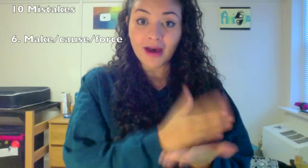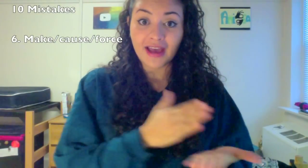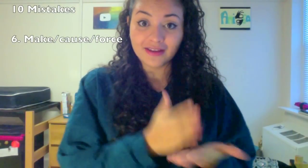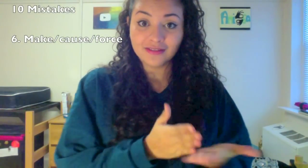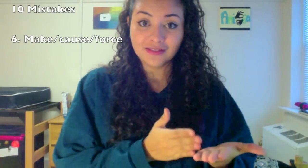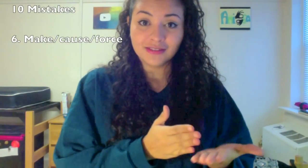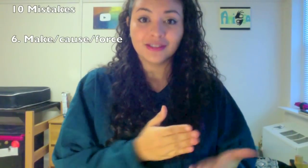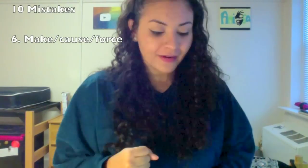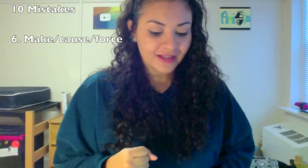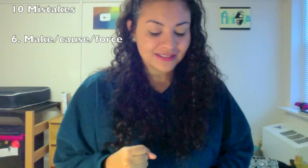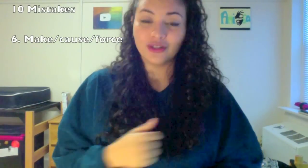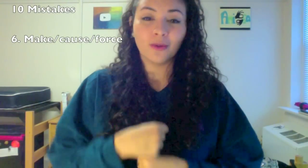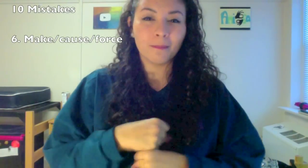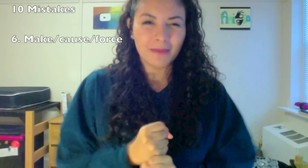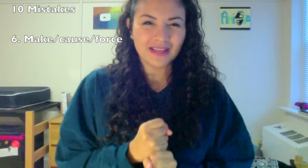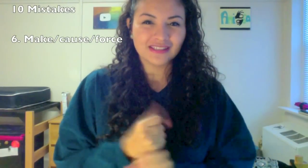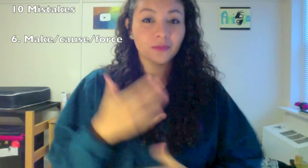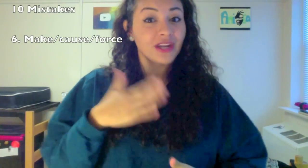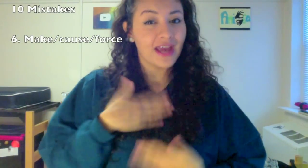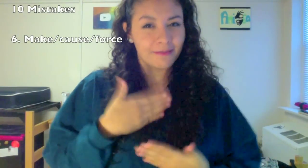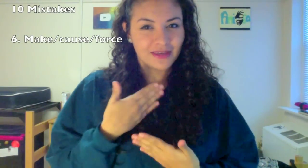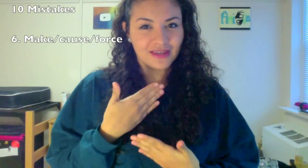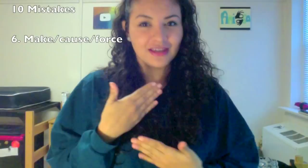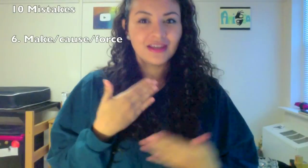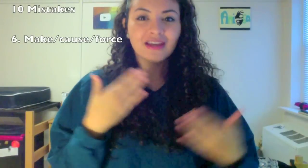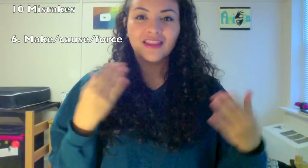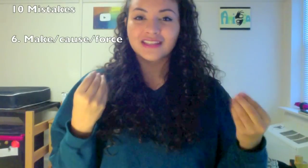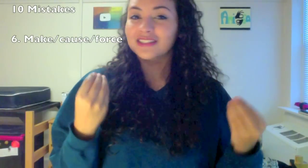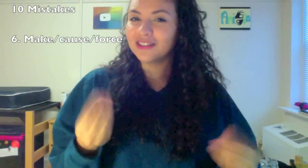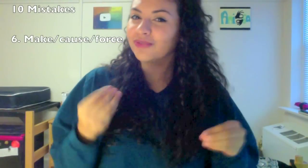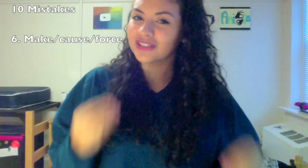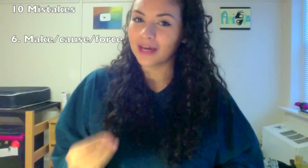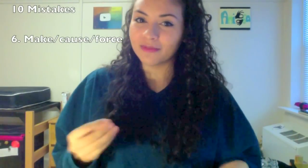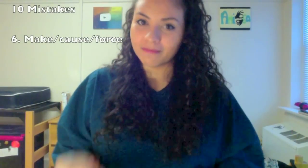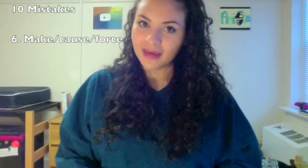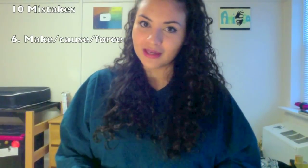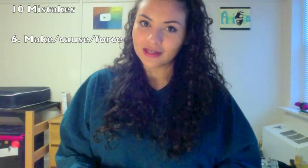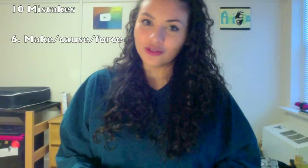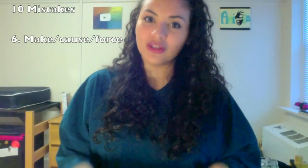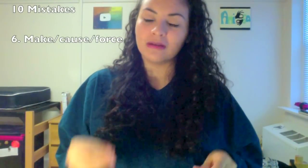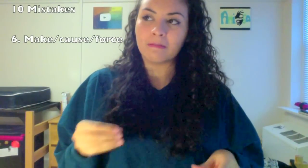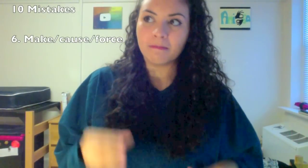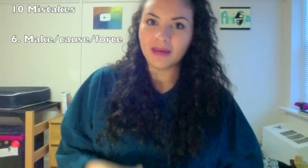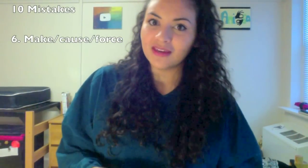pie. But you dont "make" someone happy. Thats a different type of "make". You didn't make